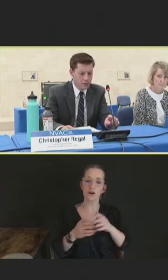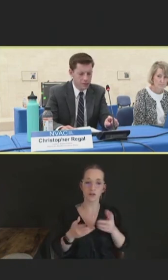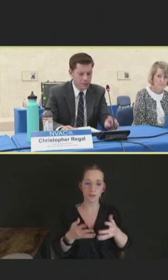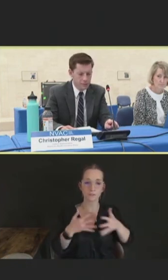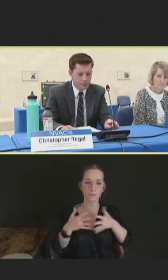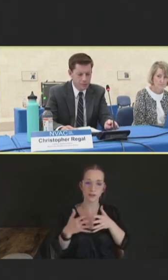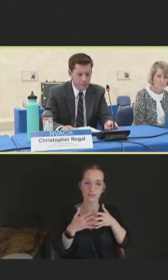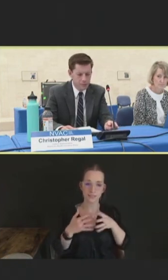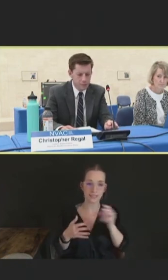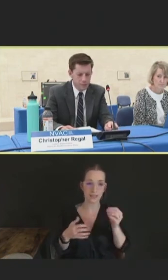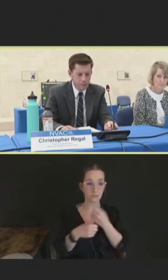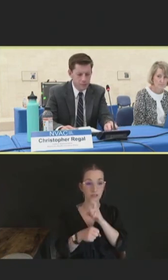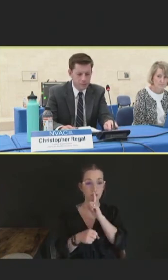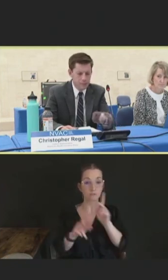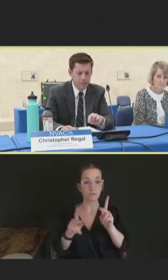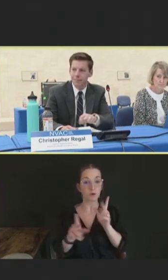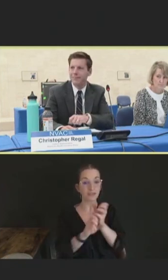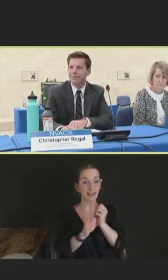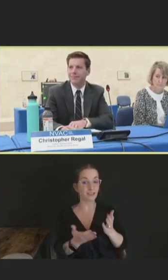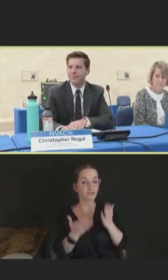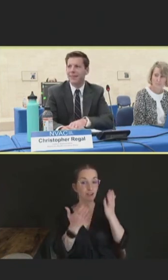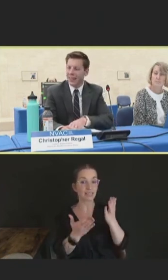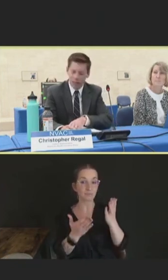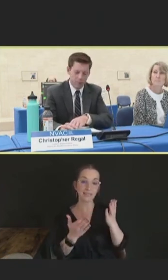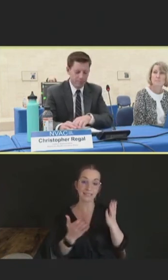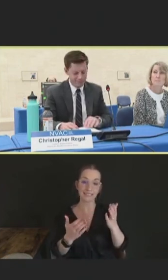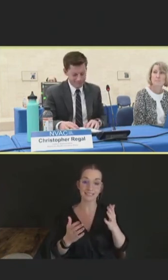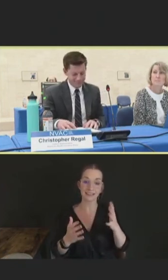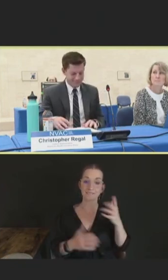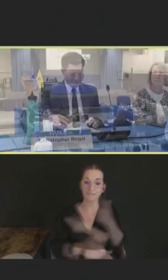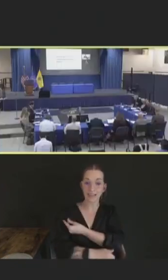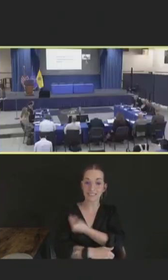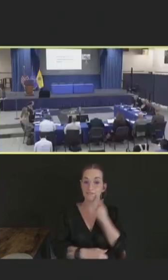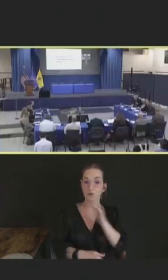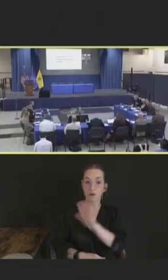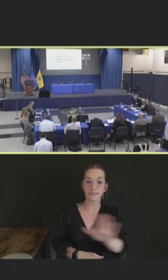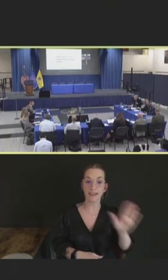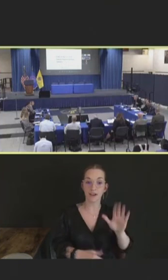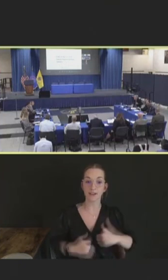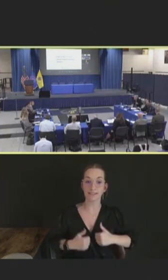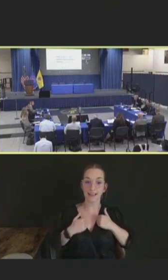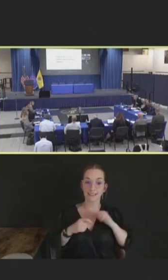Robert Hopkins: Thank you, Chris. Next is AIM, Claire Hannan.